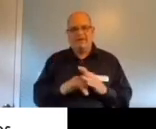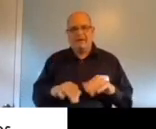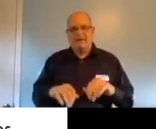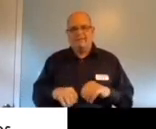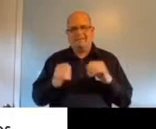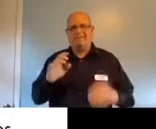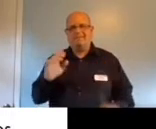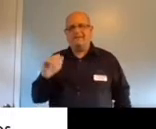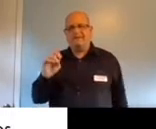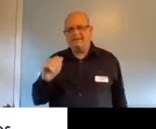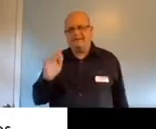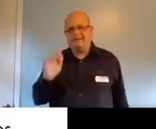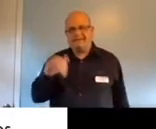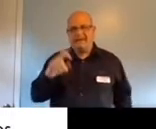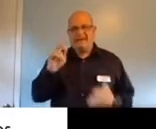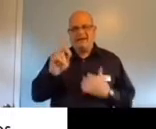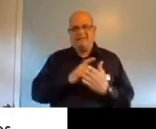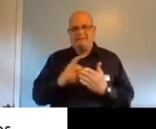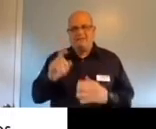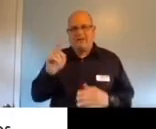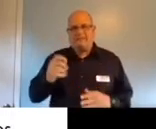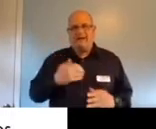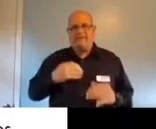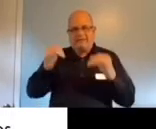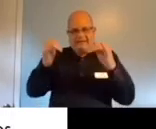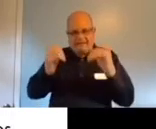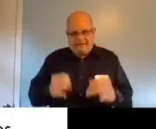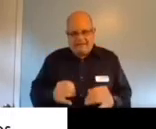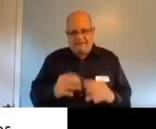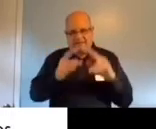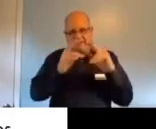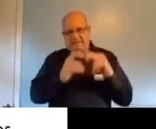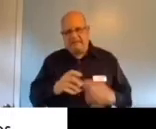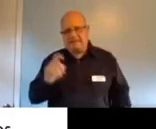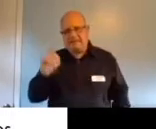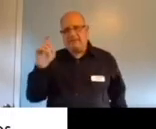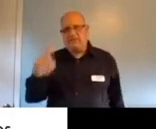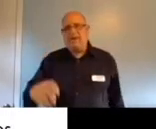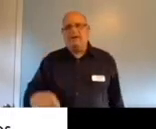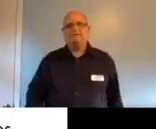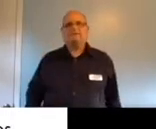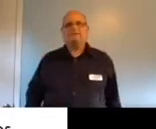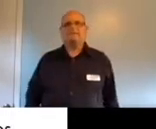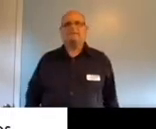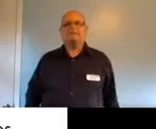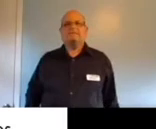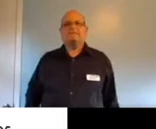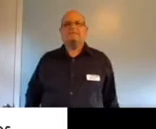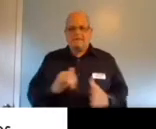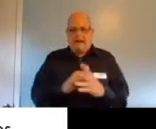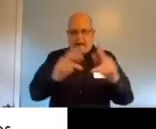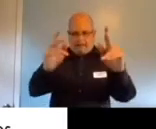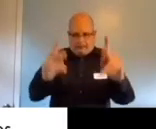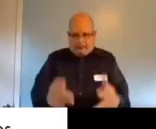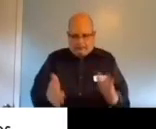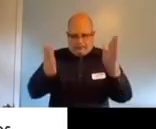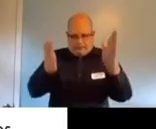You have to have an individualized assessments of the person, obviously through their medical